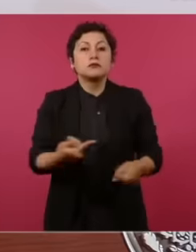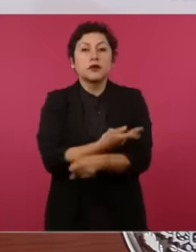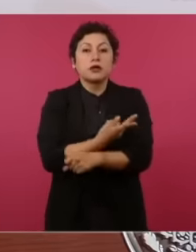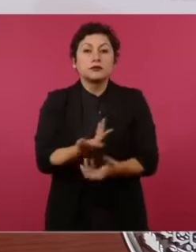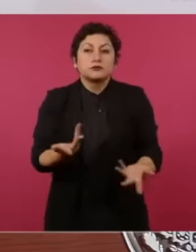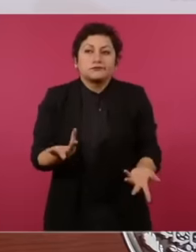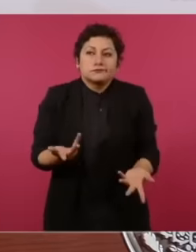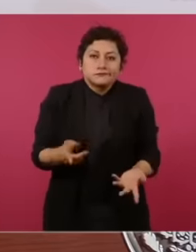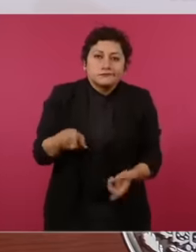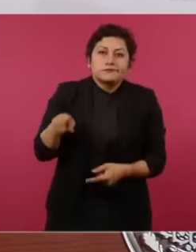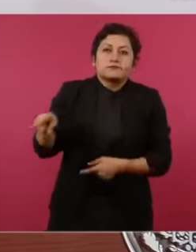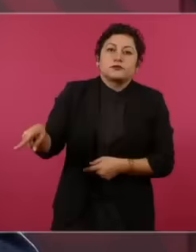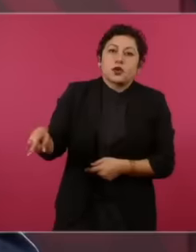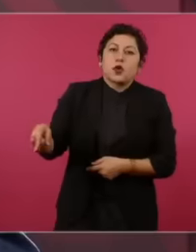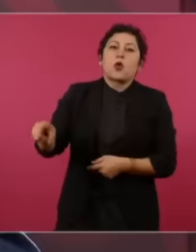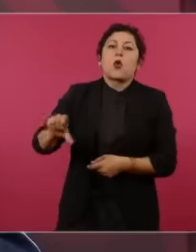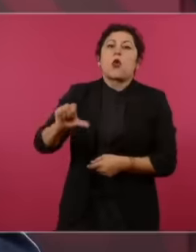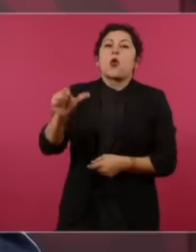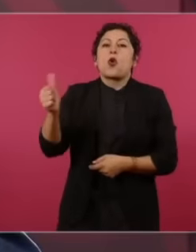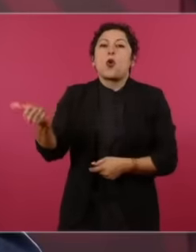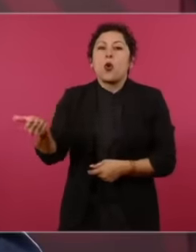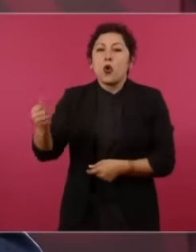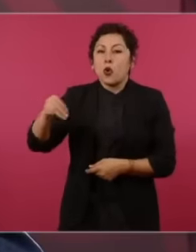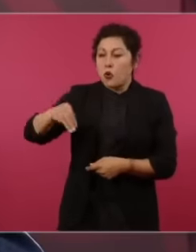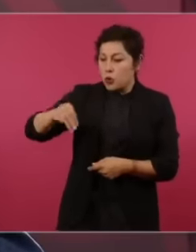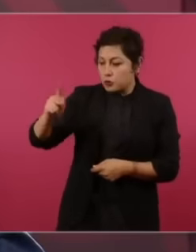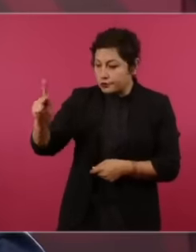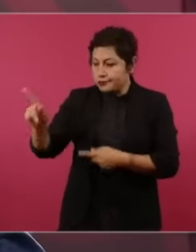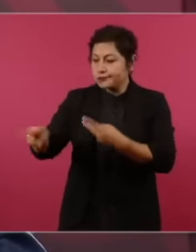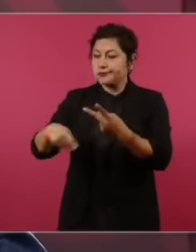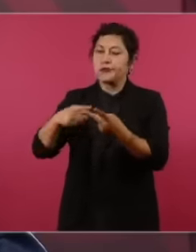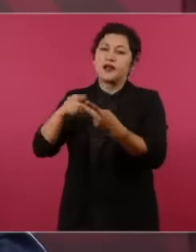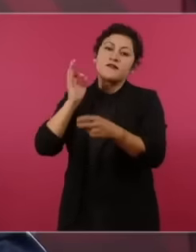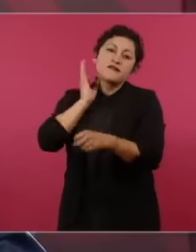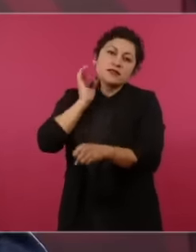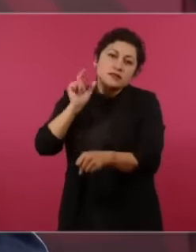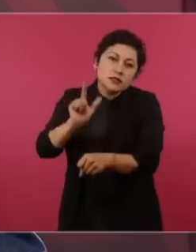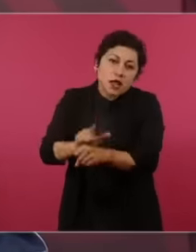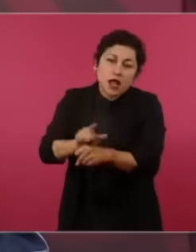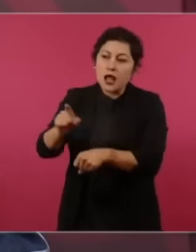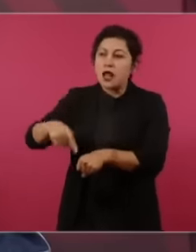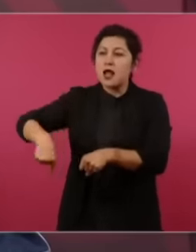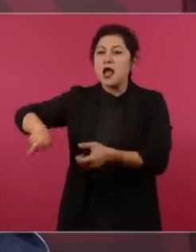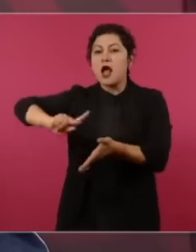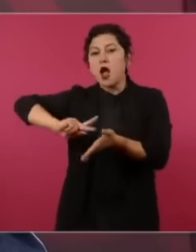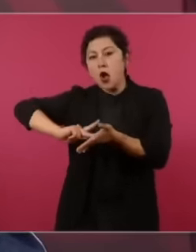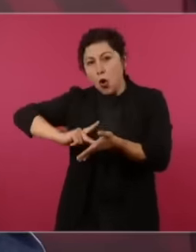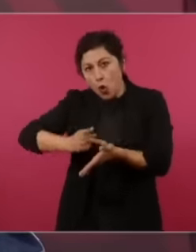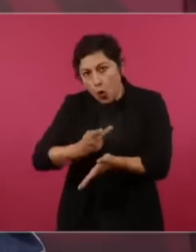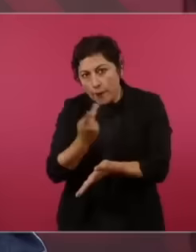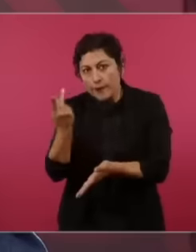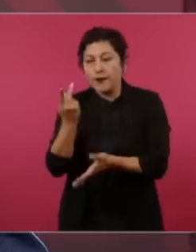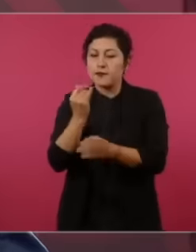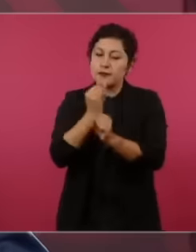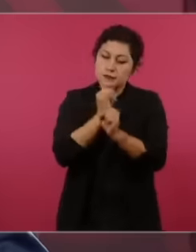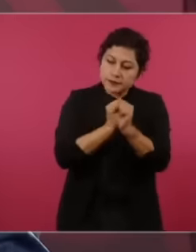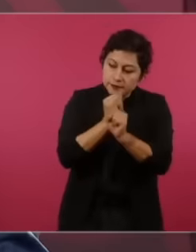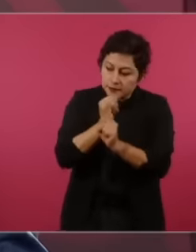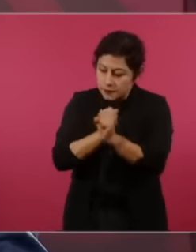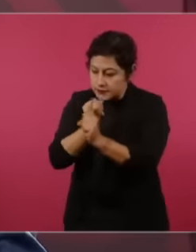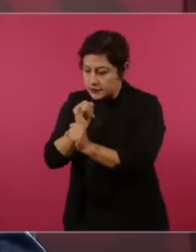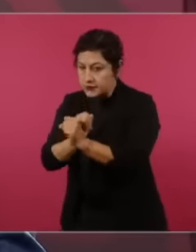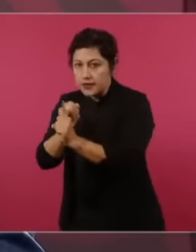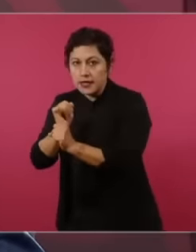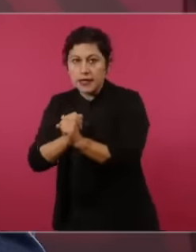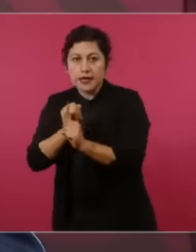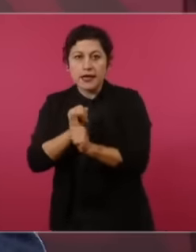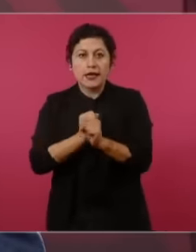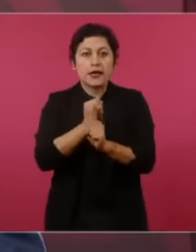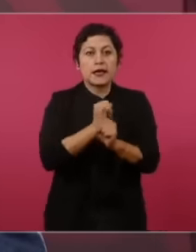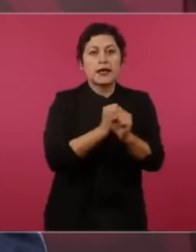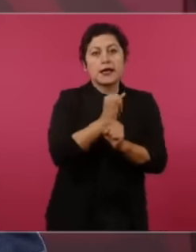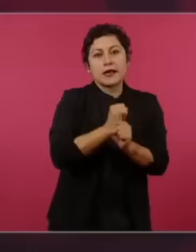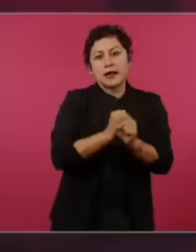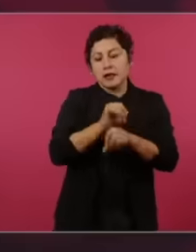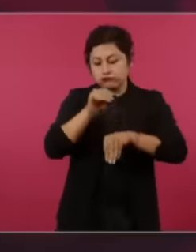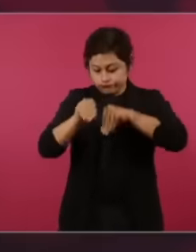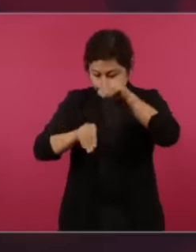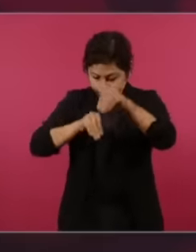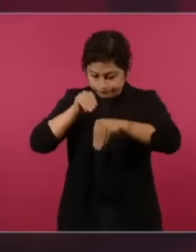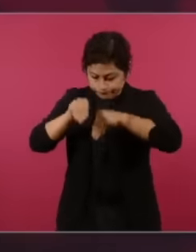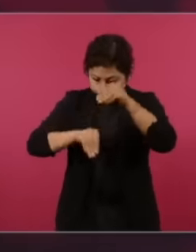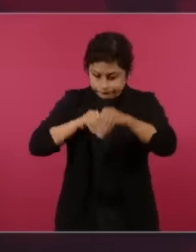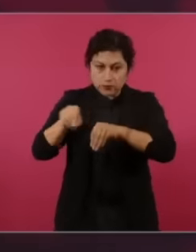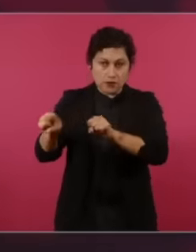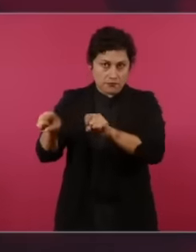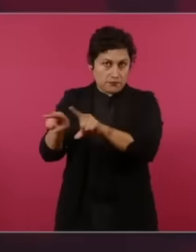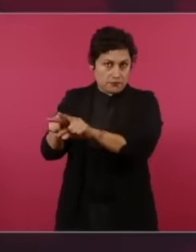appeal within 3 months. The lawyers in the prosecutor's office or in the new